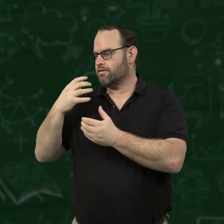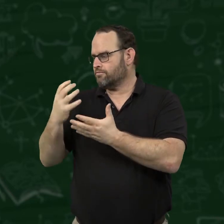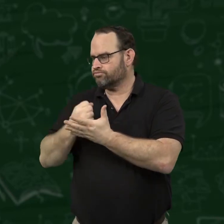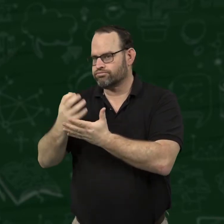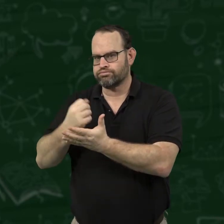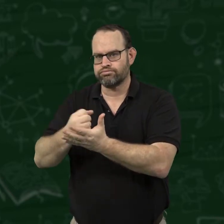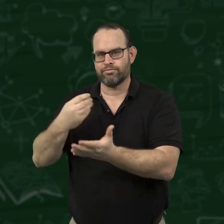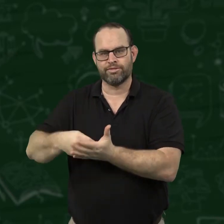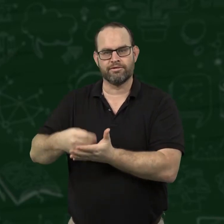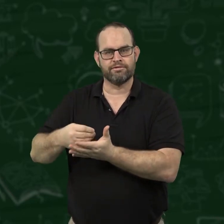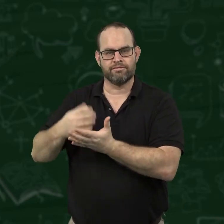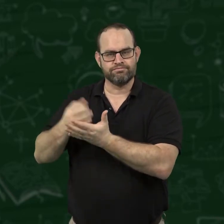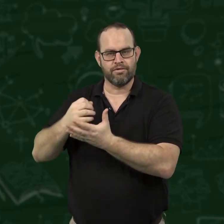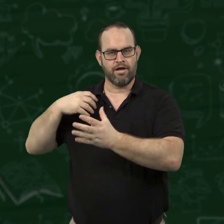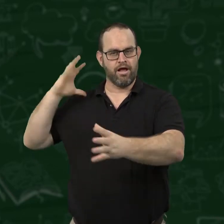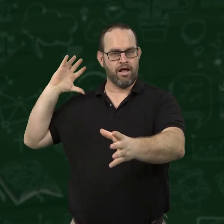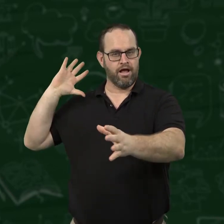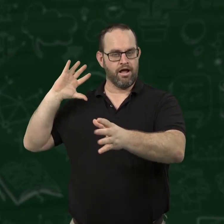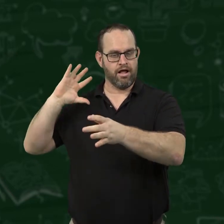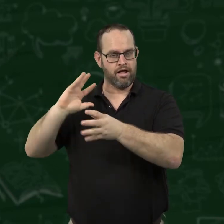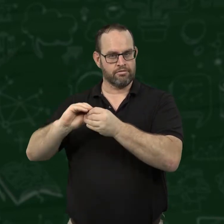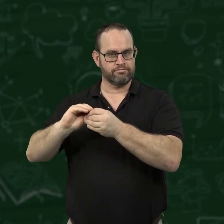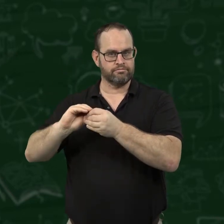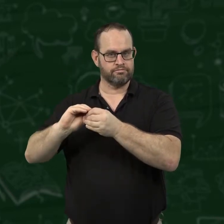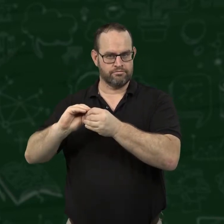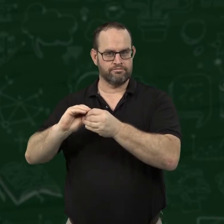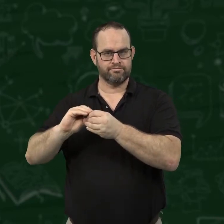You can also accumulate money.